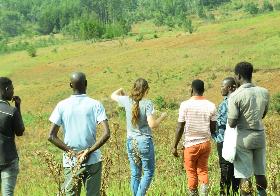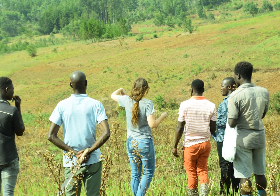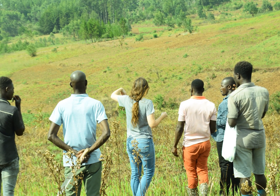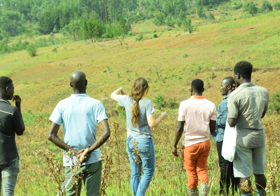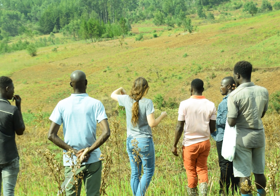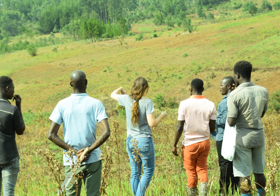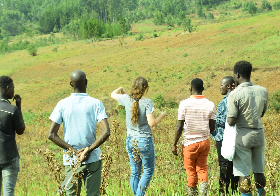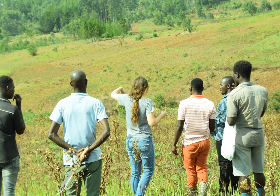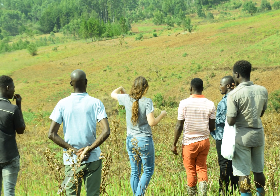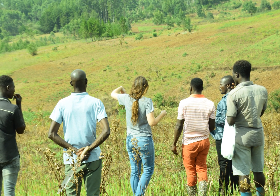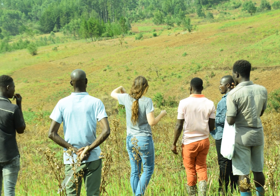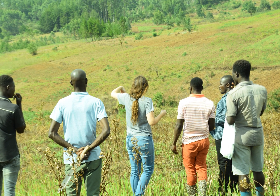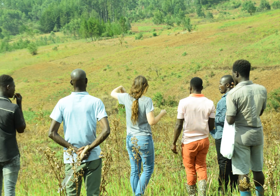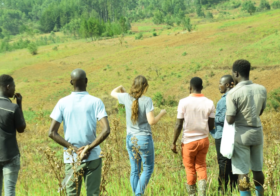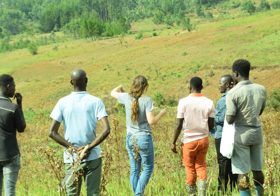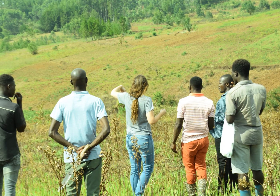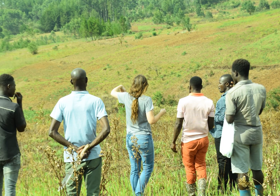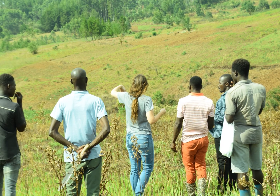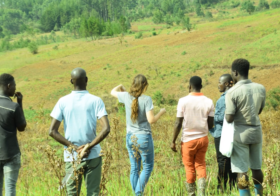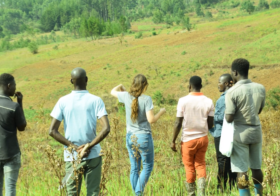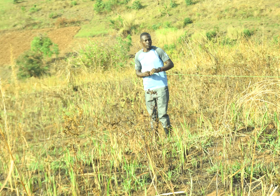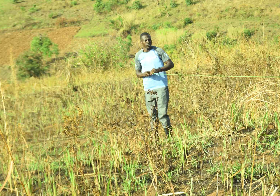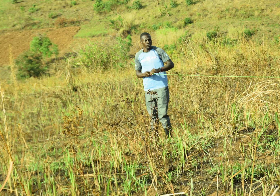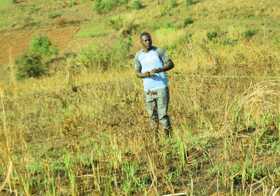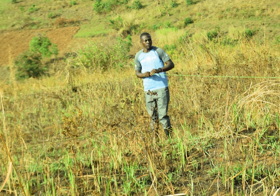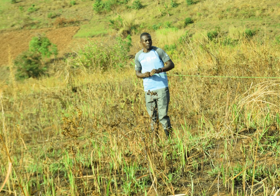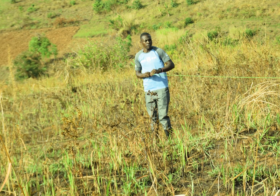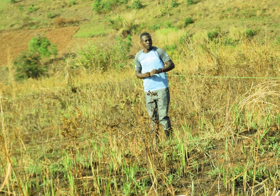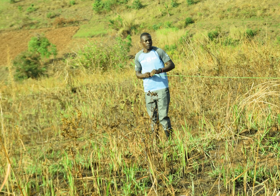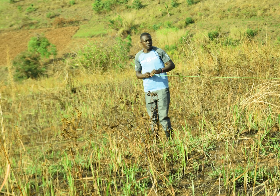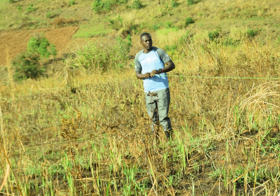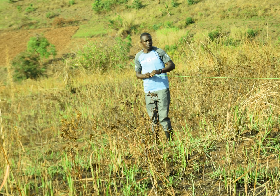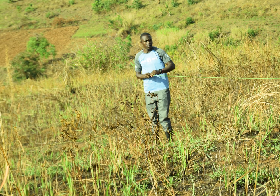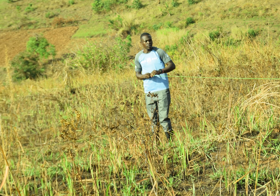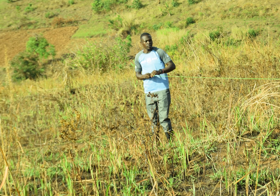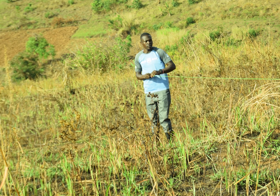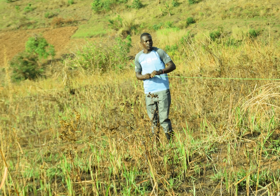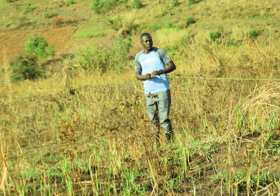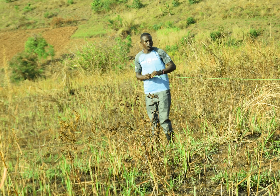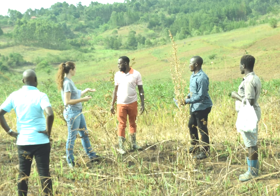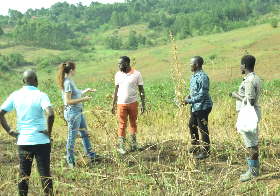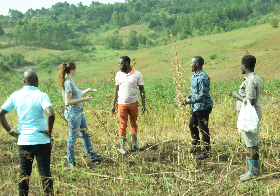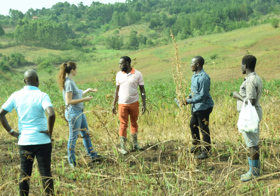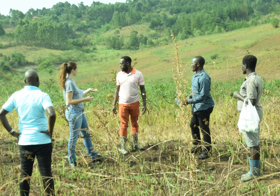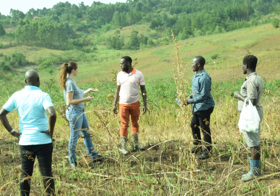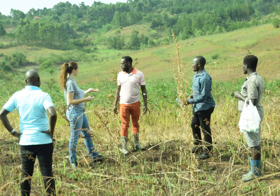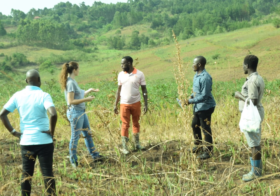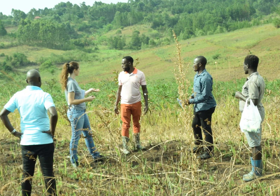We're going to build of what we have. We have to start. And so if you can do a one time donation to that, that also helps a lot.